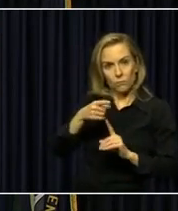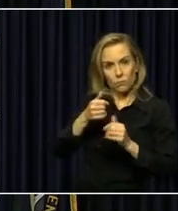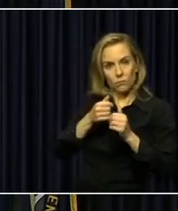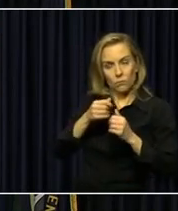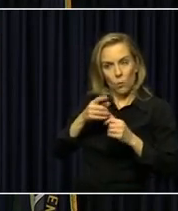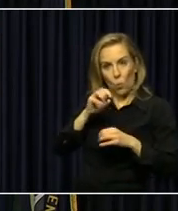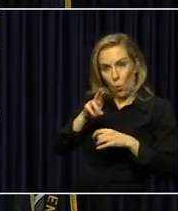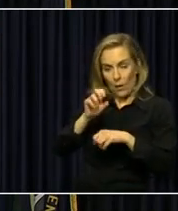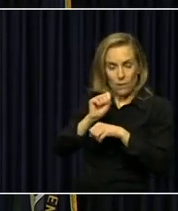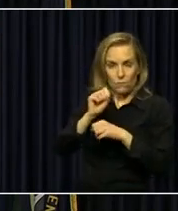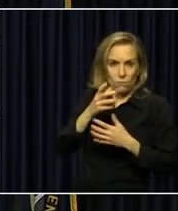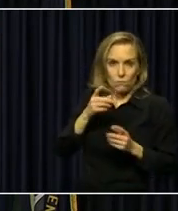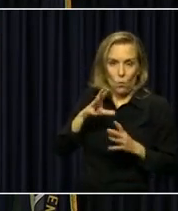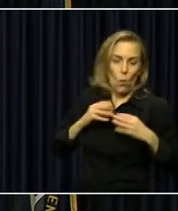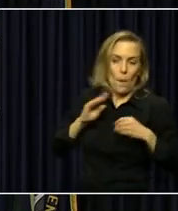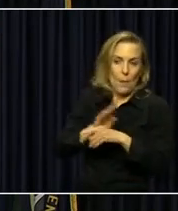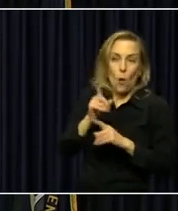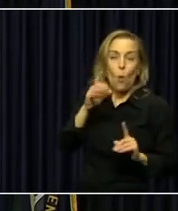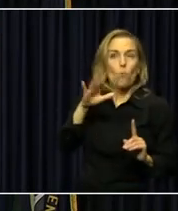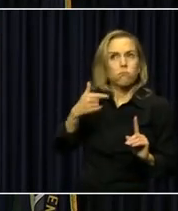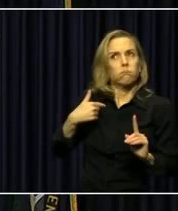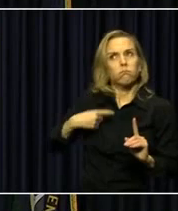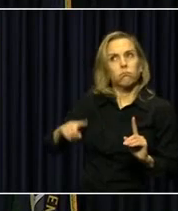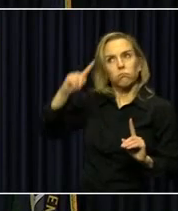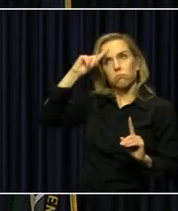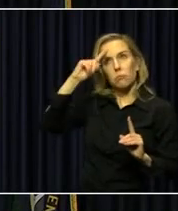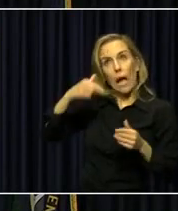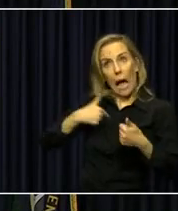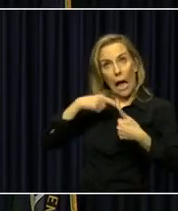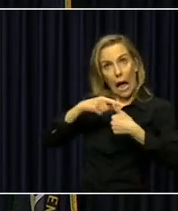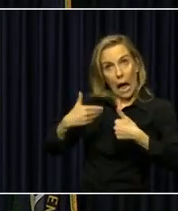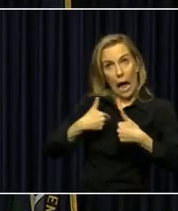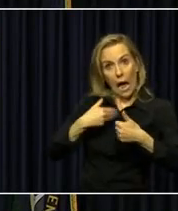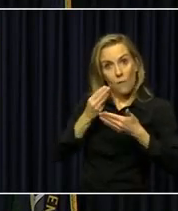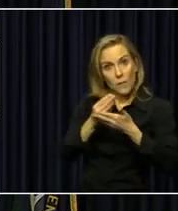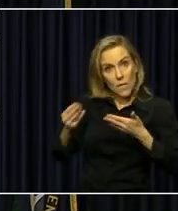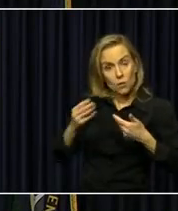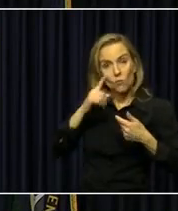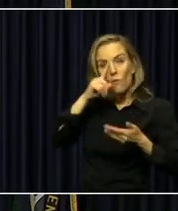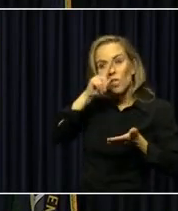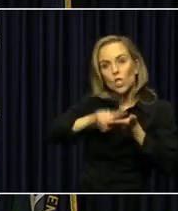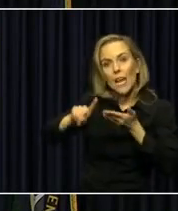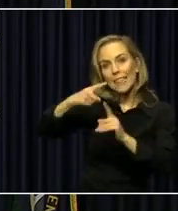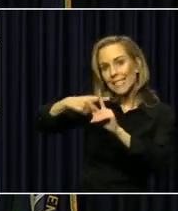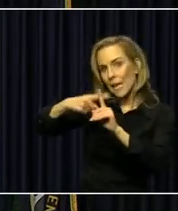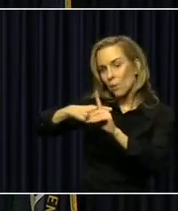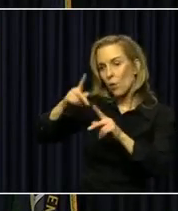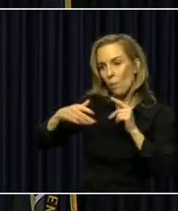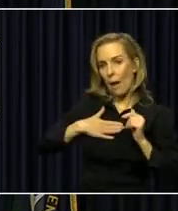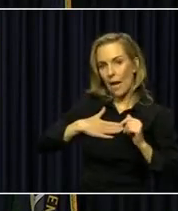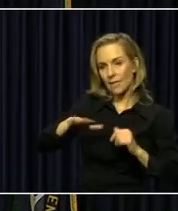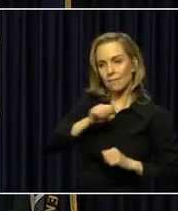EVERYTHING THAT WE HAVE LEARN AND KNOW IN THIS DAY AND AGE AND MAKE SURE WE CAN PROTECT